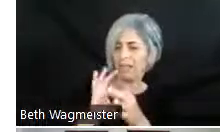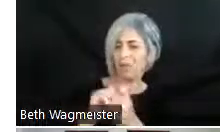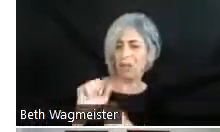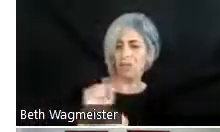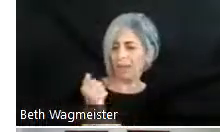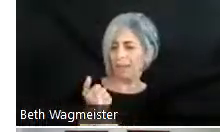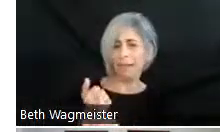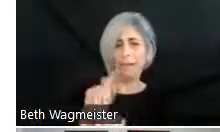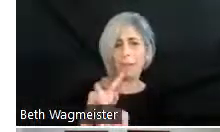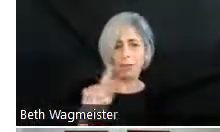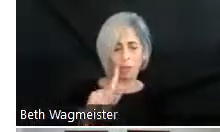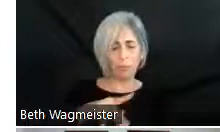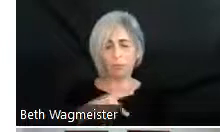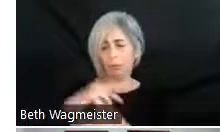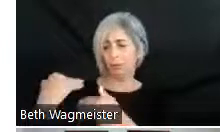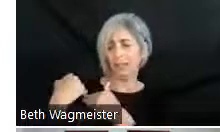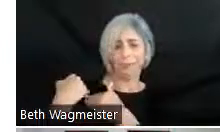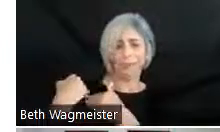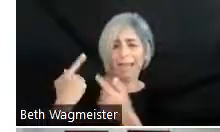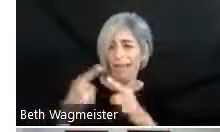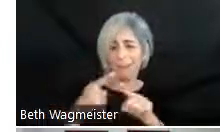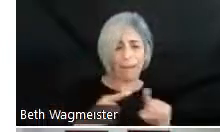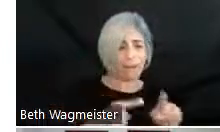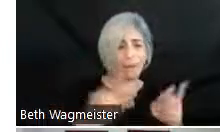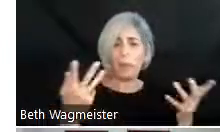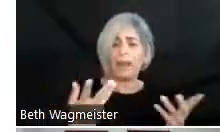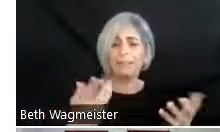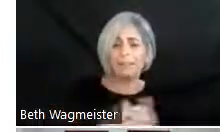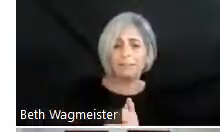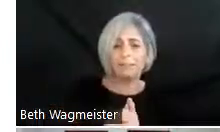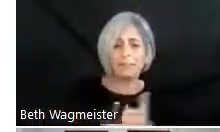but her personal responsibilities. What could be going on there as well? She's got fear